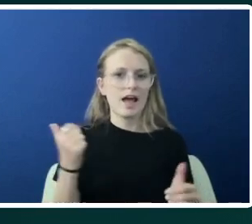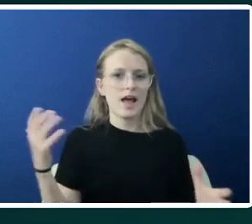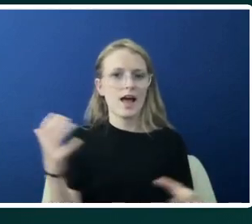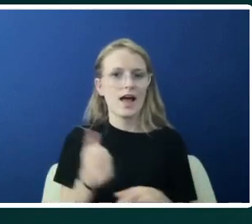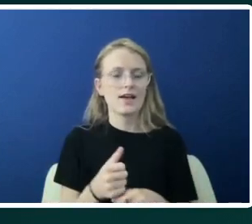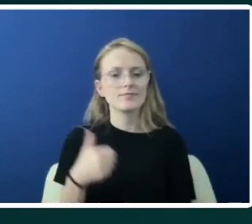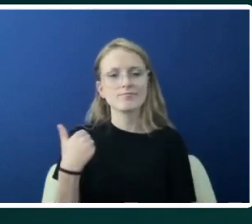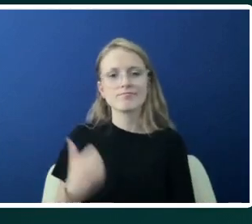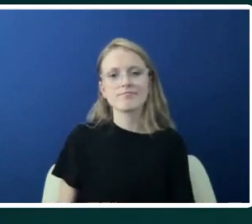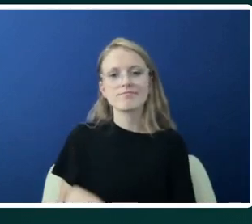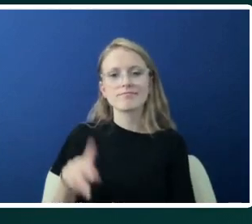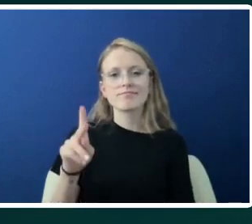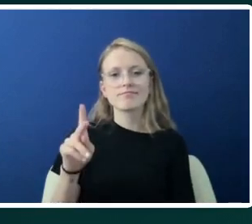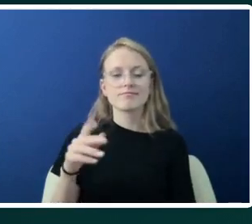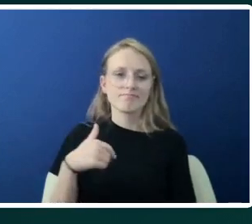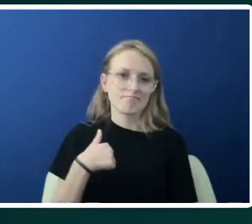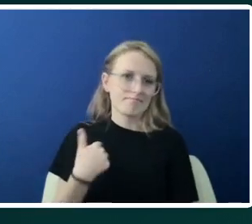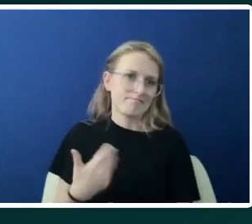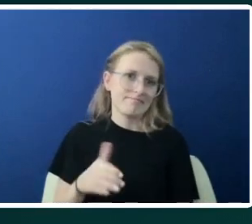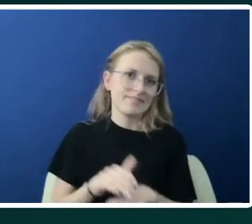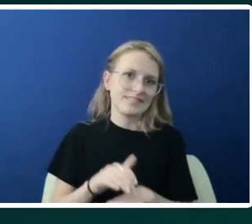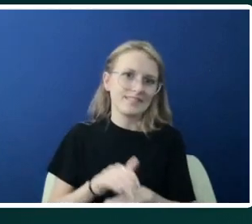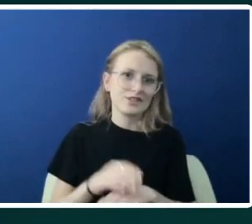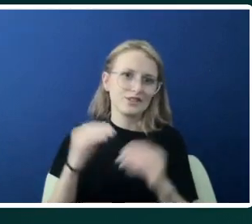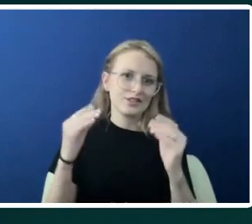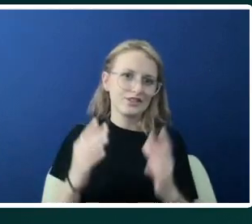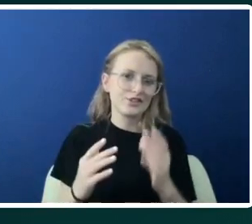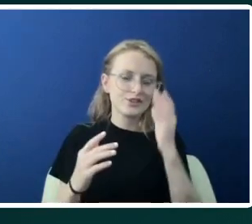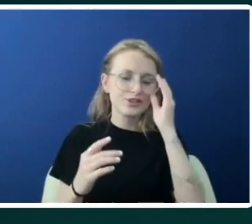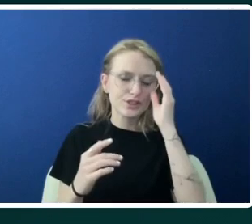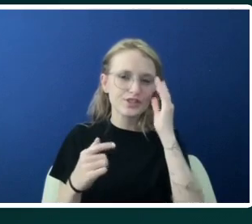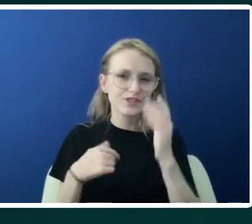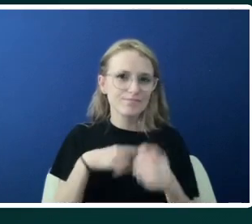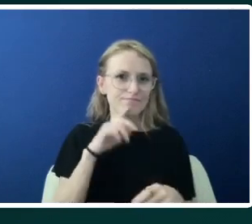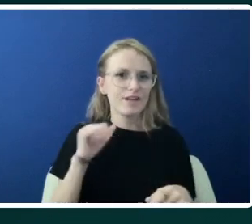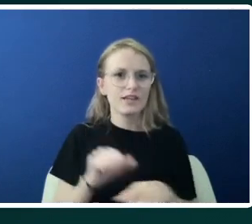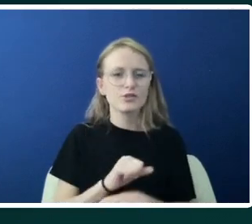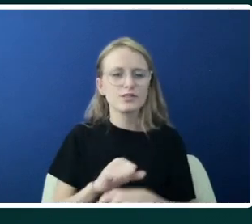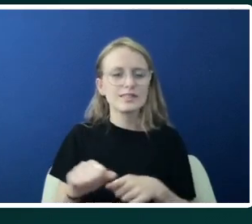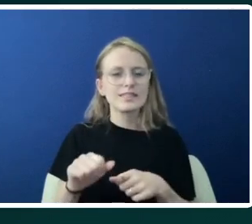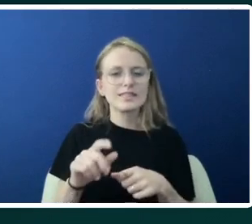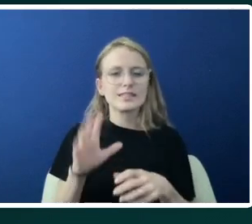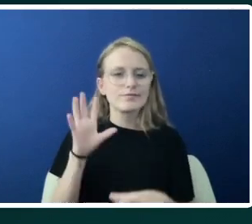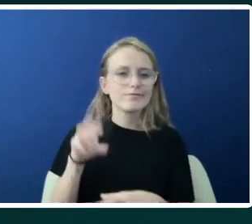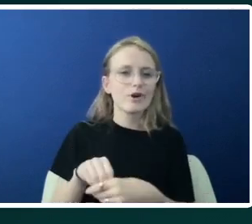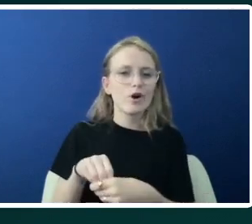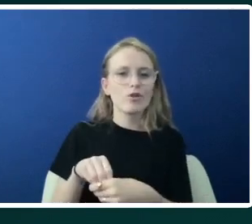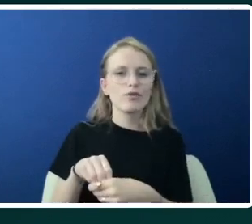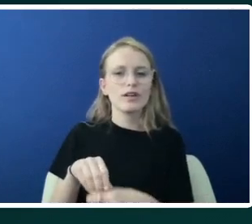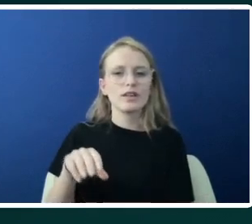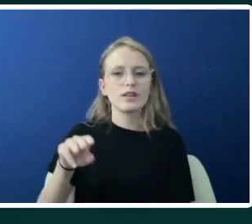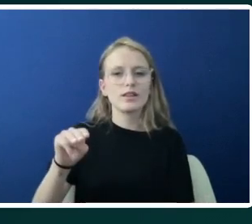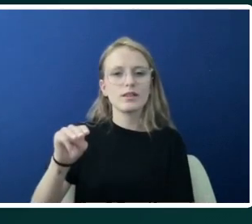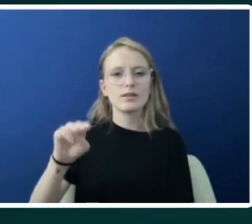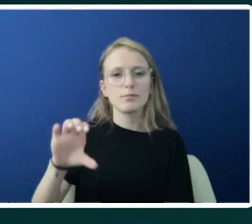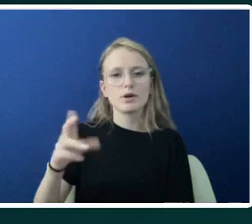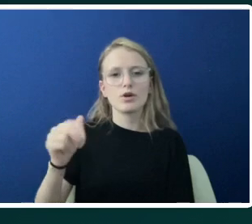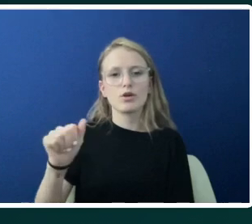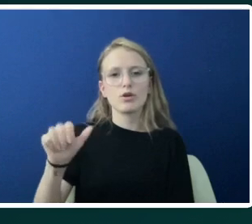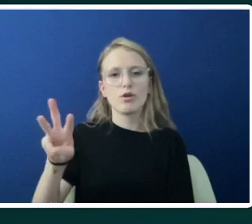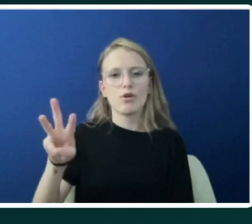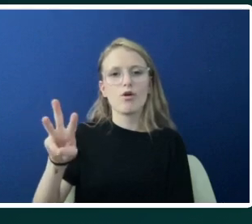I am an English teacher. I actually serve on the Makah Reservation, which is in Washington State.